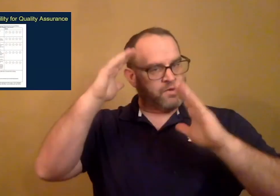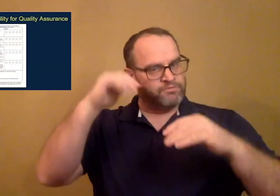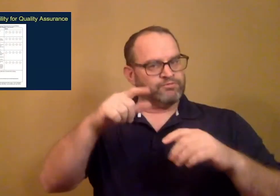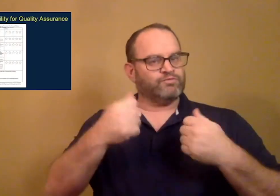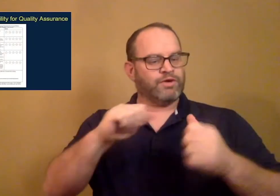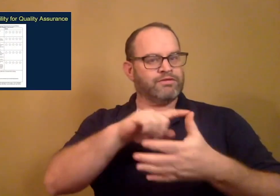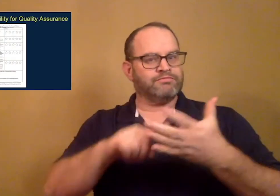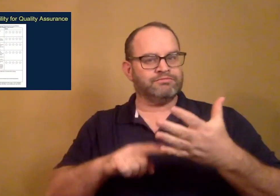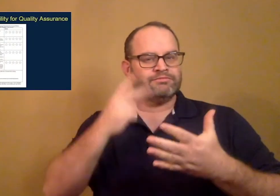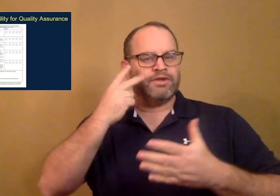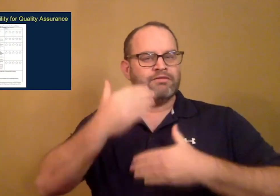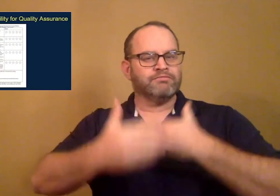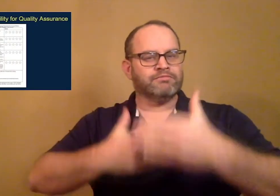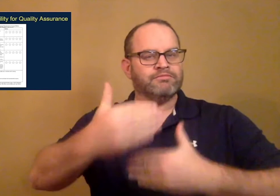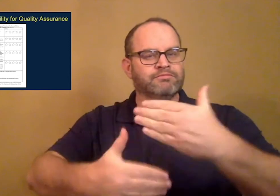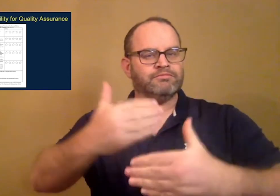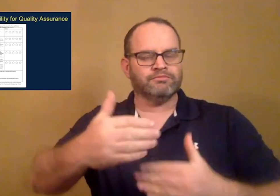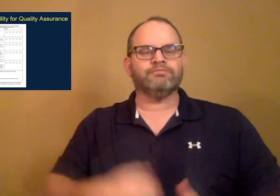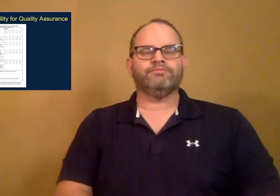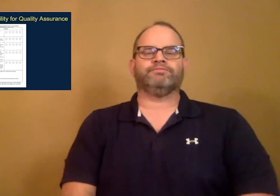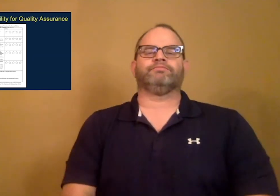I hope we will be able to share our evaluation experiences with the checklist in the near future